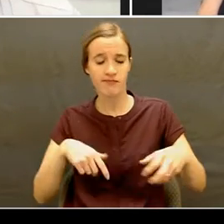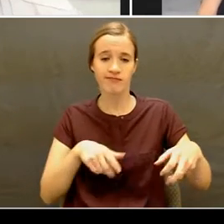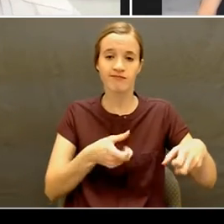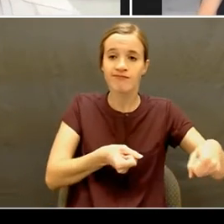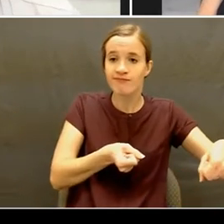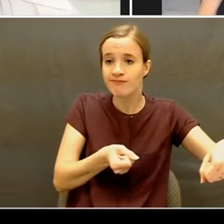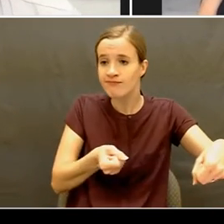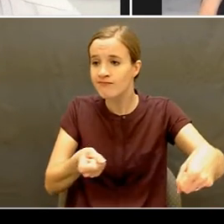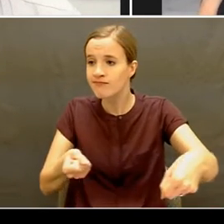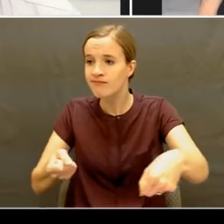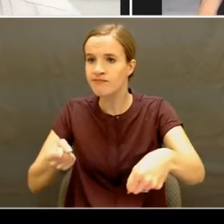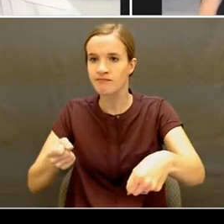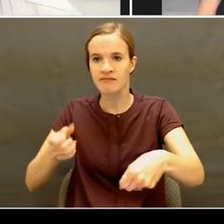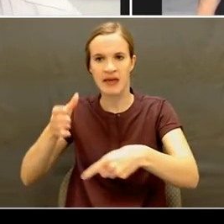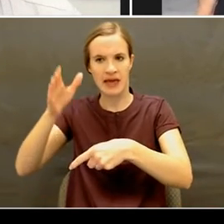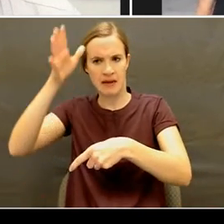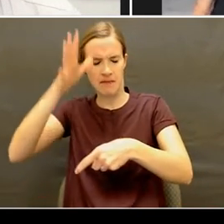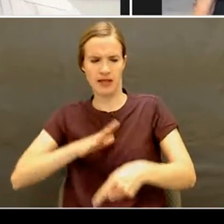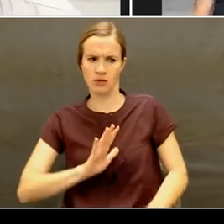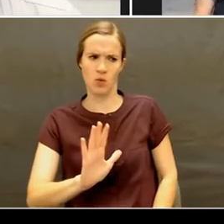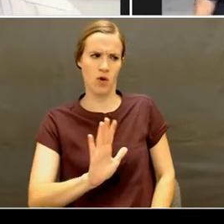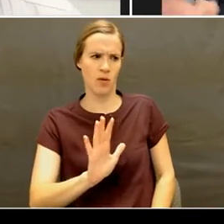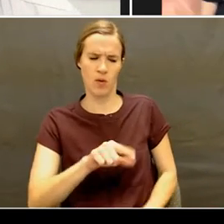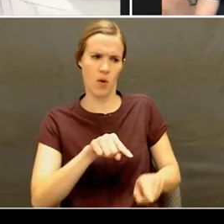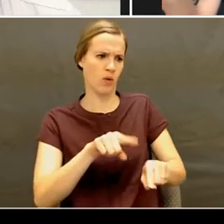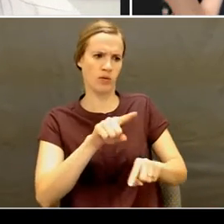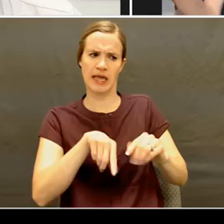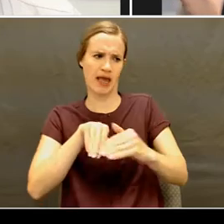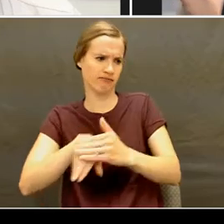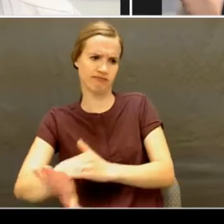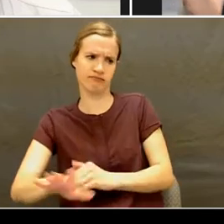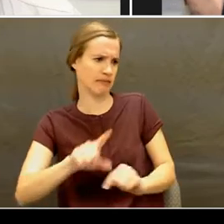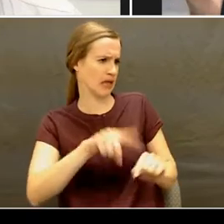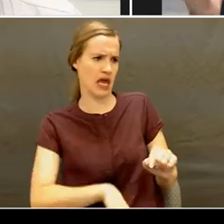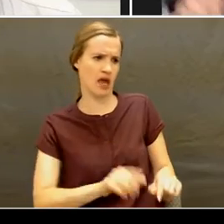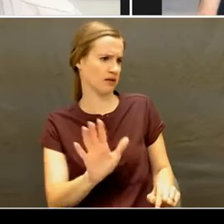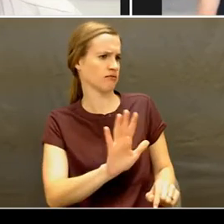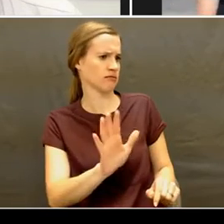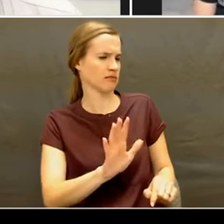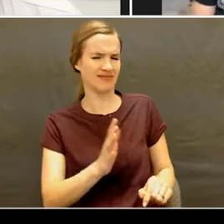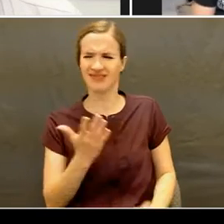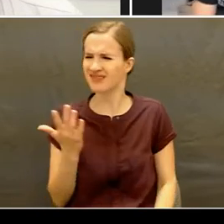right by the door." And I said why? "He's a fire hazard." [chuckles] It was just like, Oh my gosh,